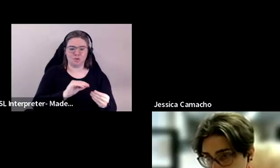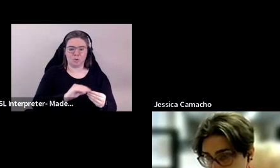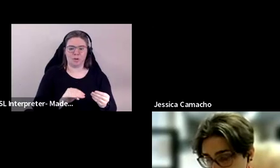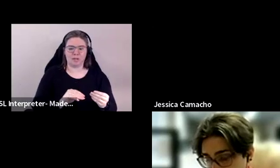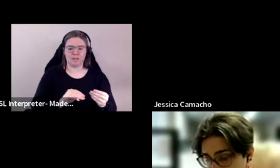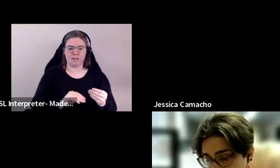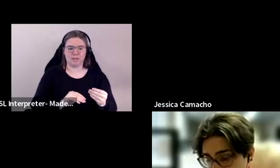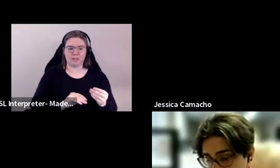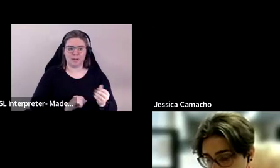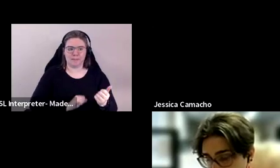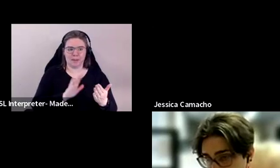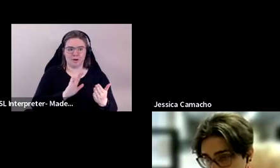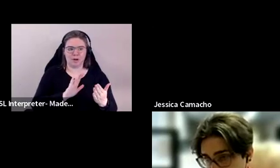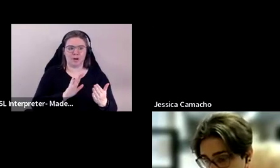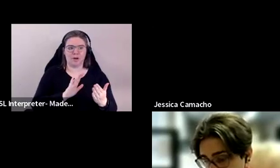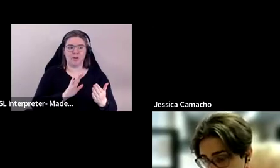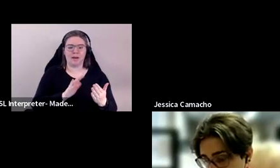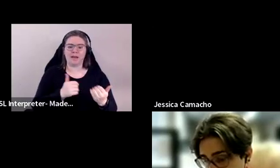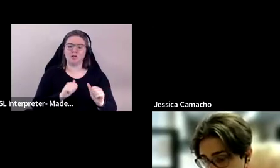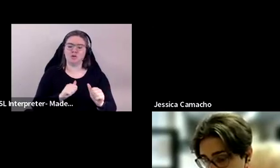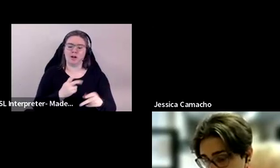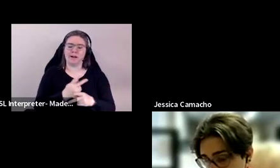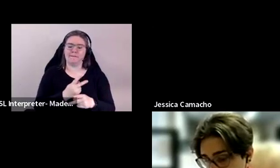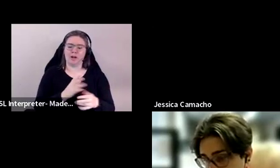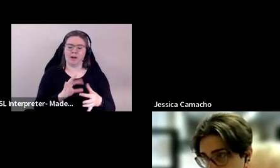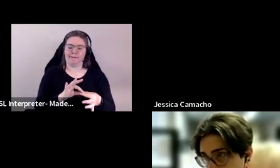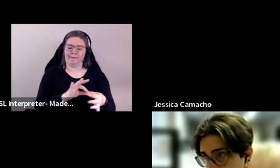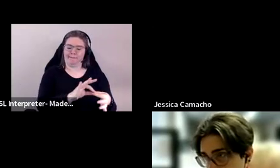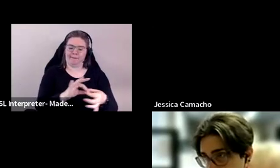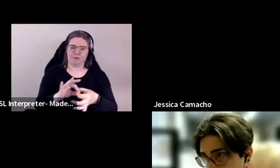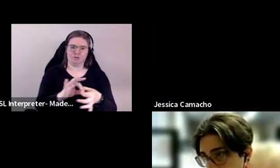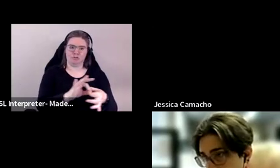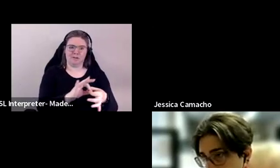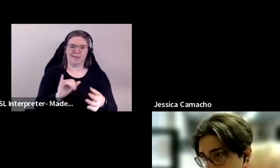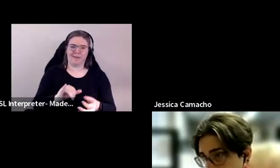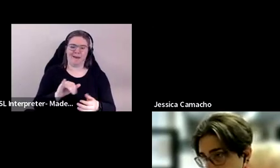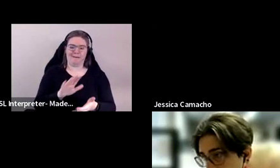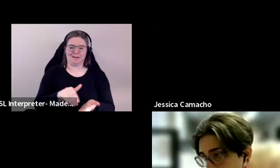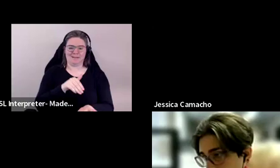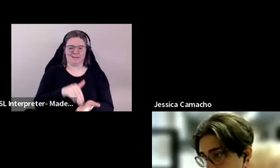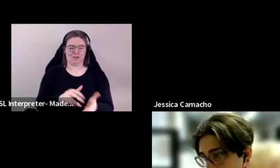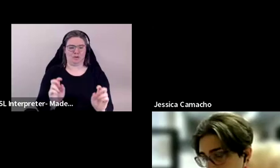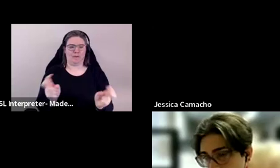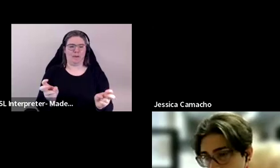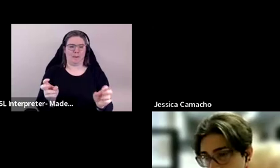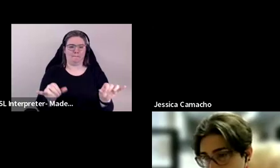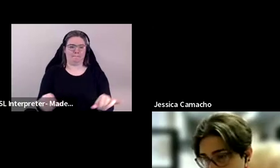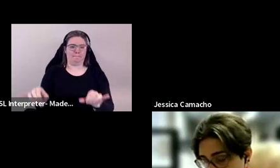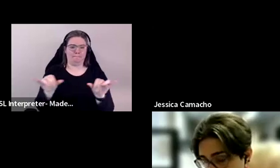Catherine Bogdanski: find, have our advocates find that connection of what is that central theme? Because then they can Catherine Bogdanski: advocate